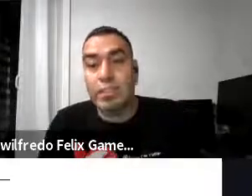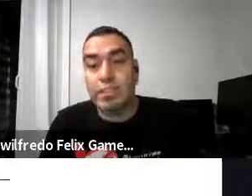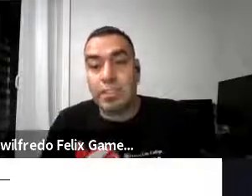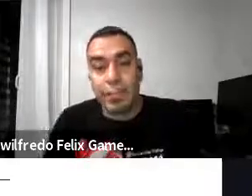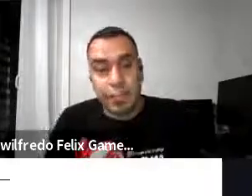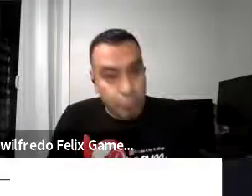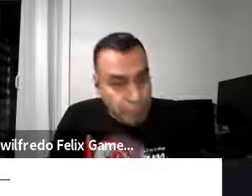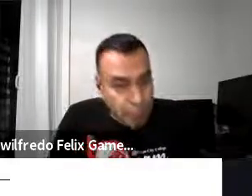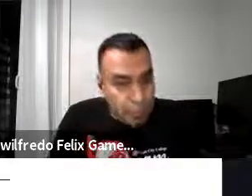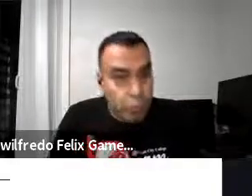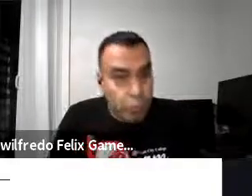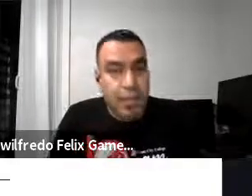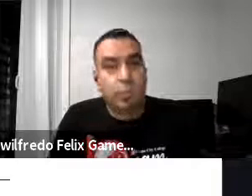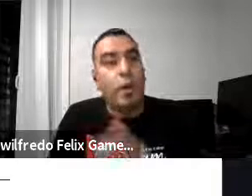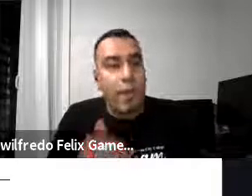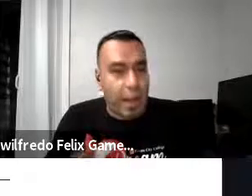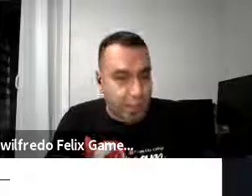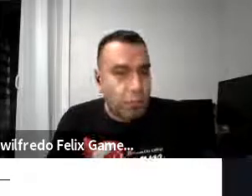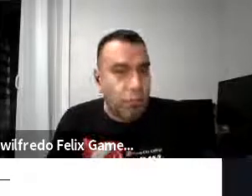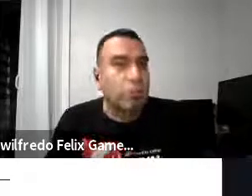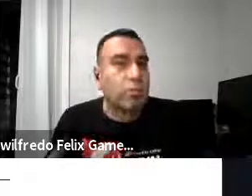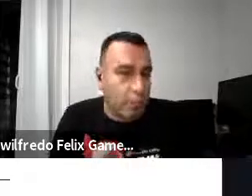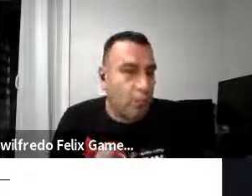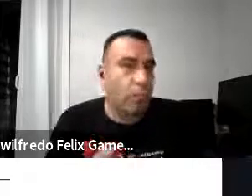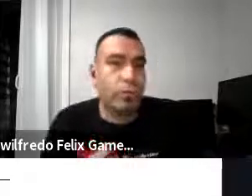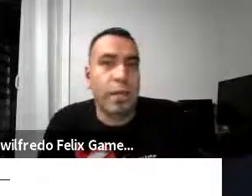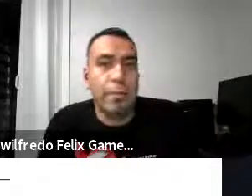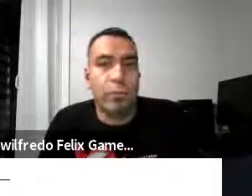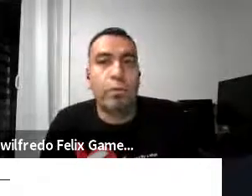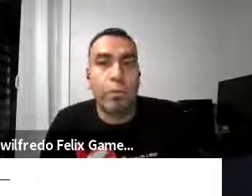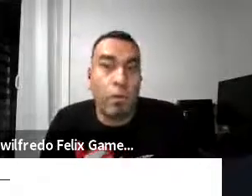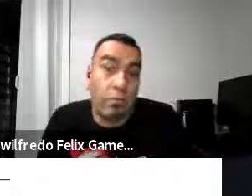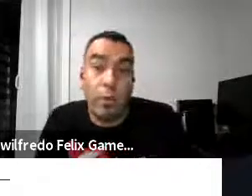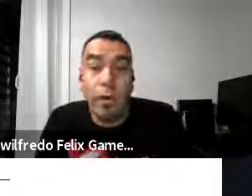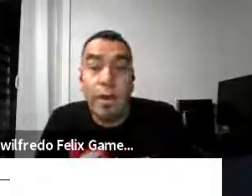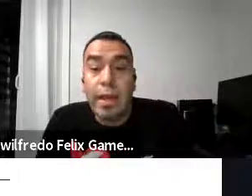however, is Sunday, the Dream Center do because we do have a lot of DACA students who can work through them, and we will call for,